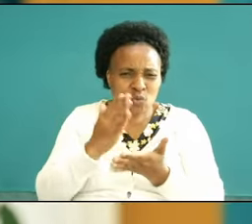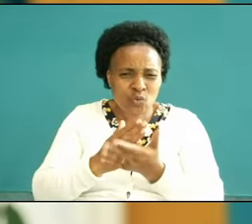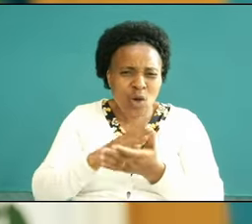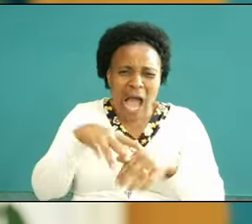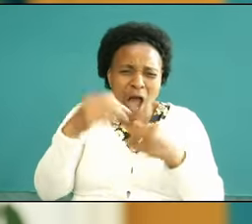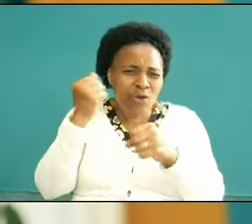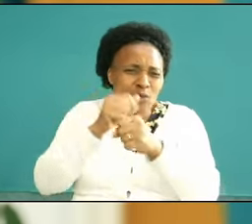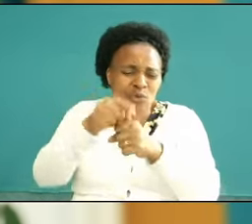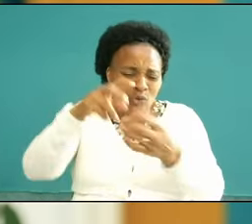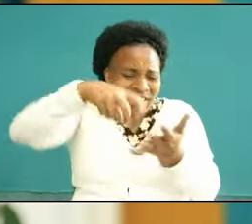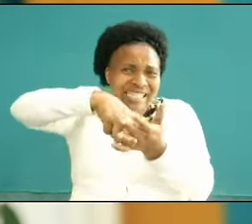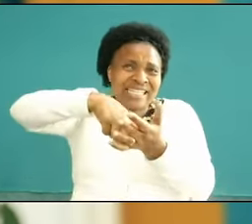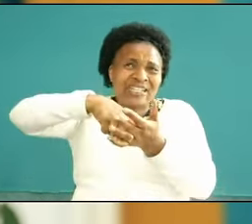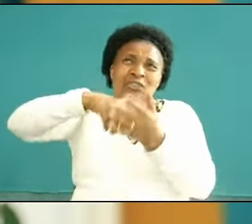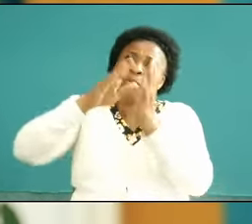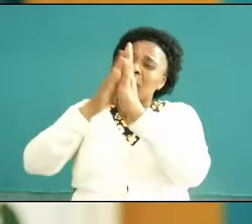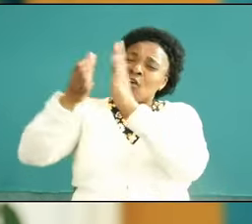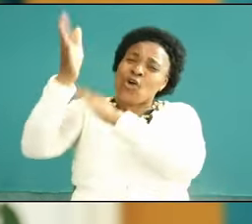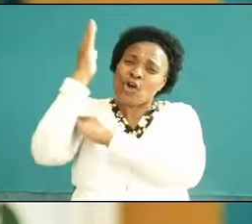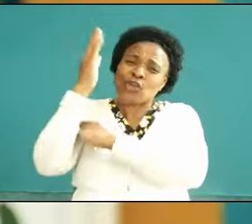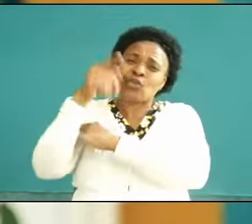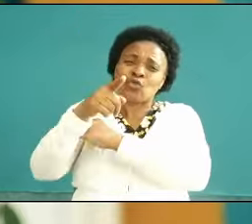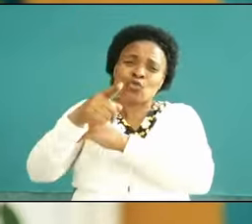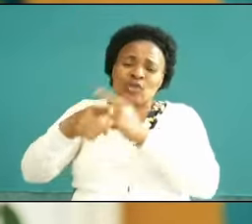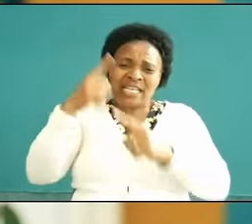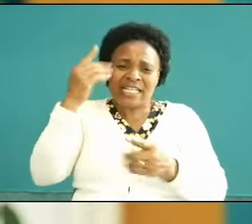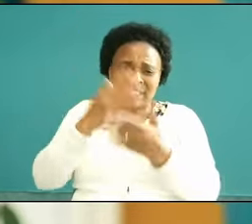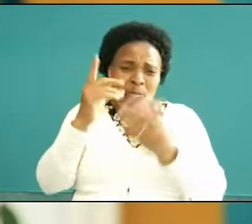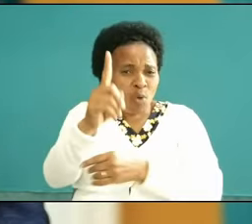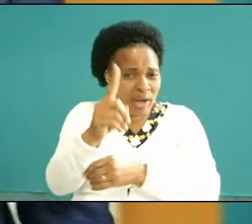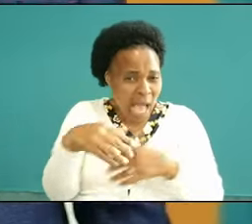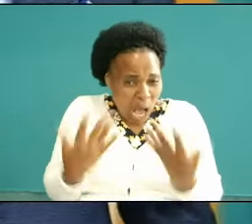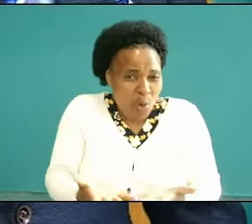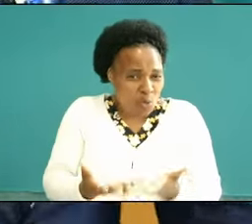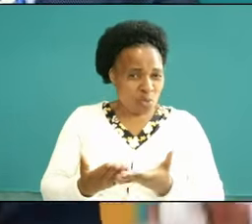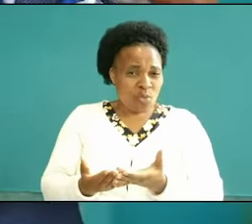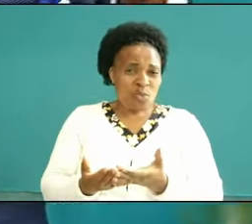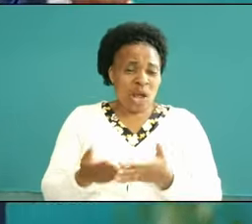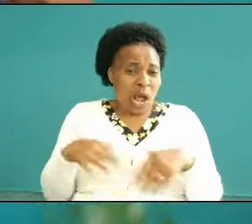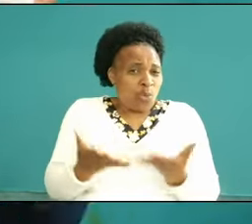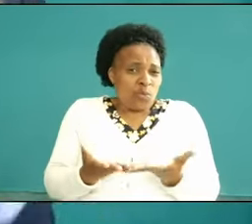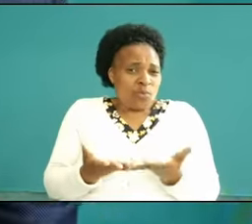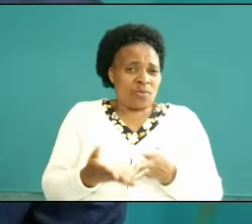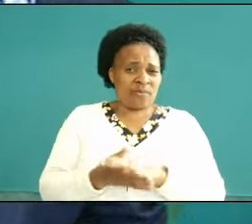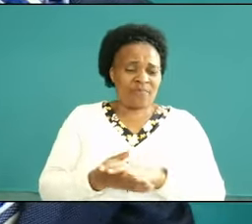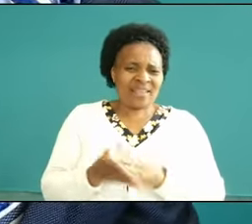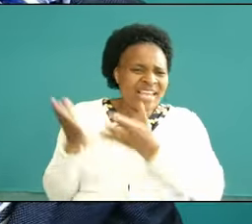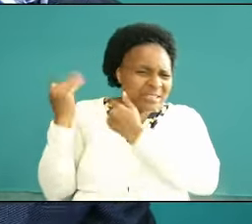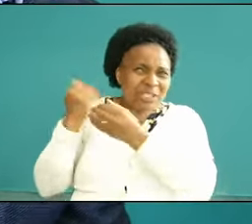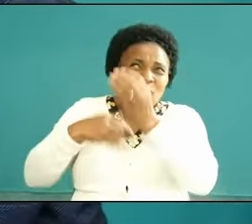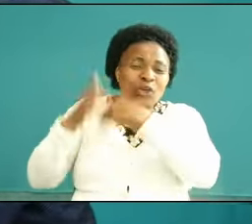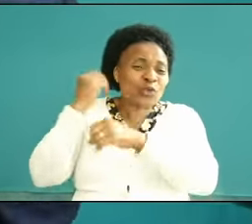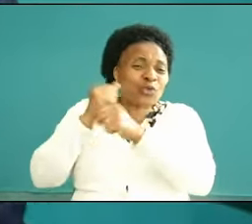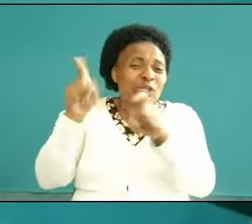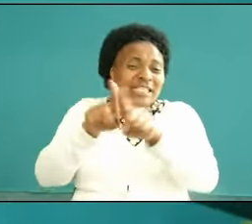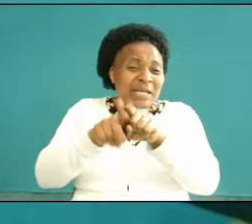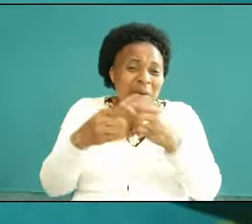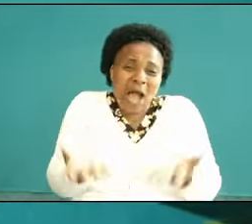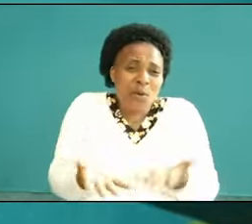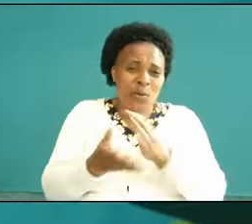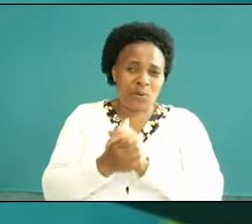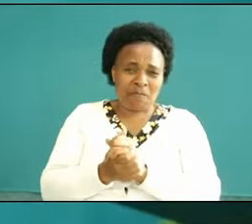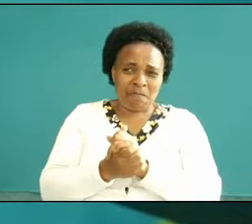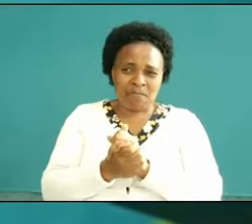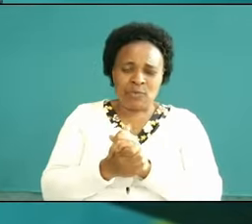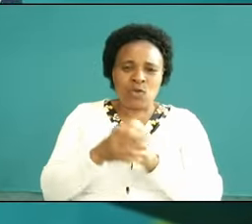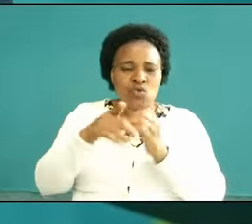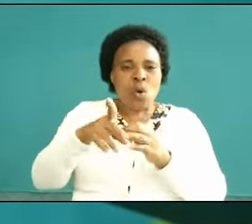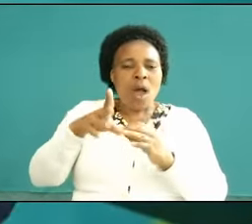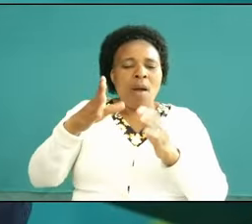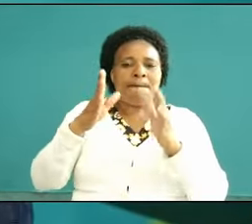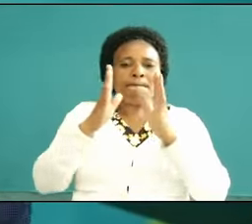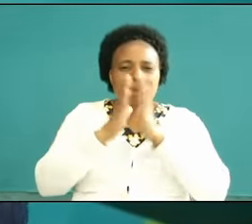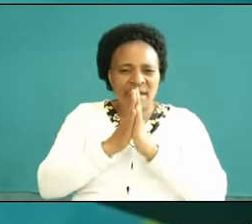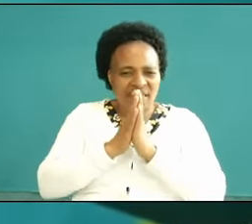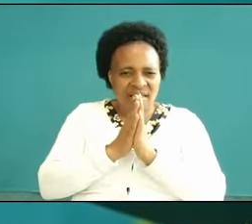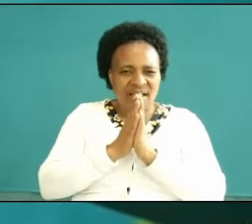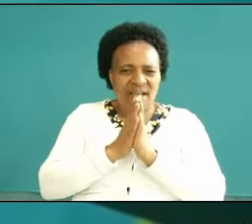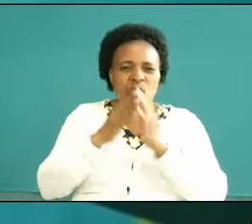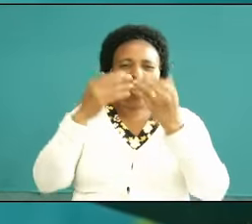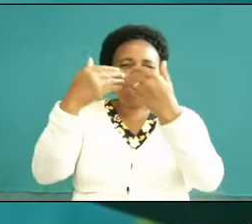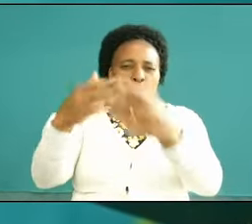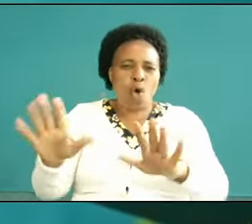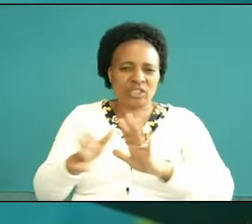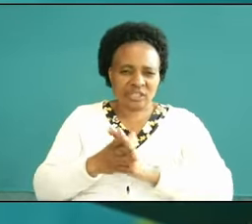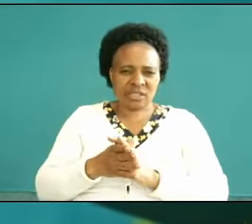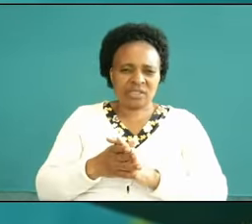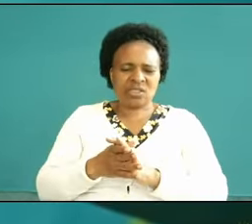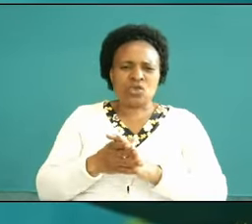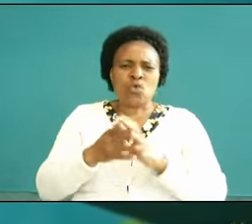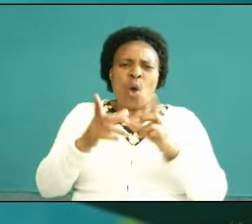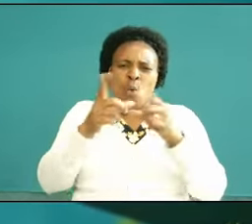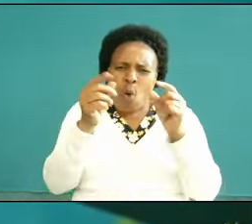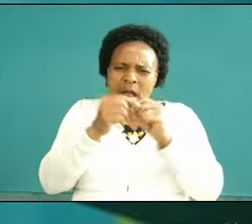God and you're expecting God to do that your heart is is Dred with bitterness the spirit